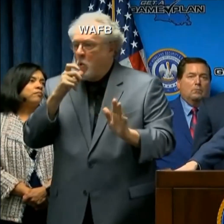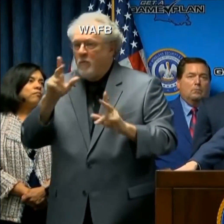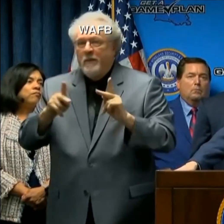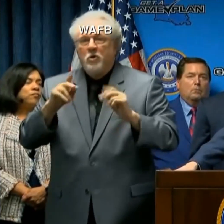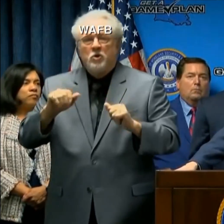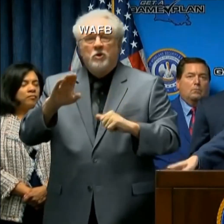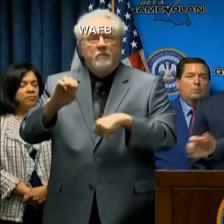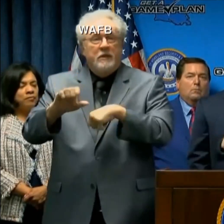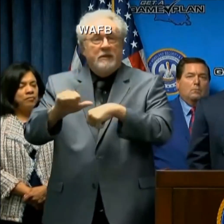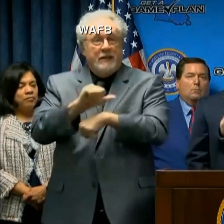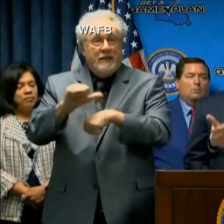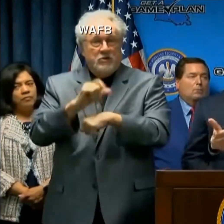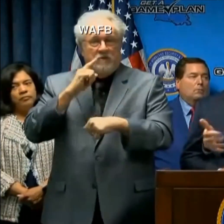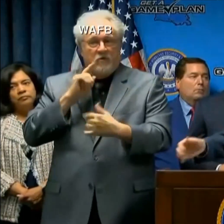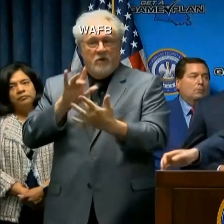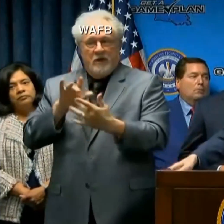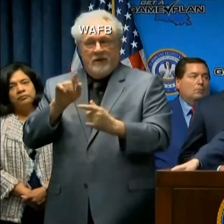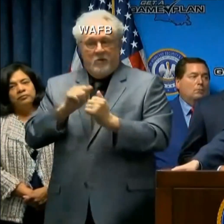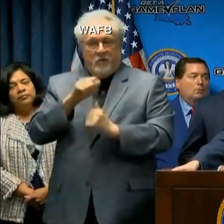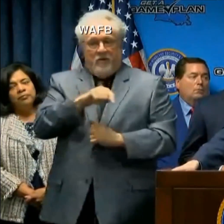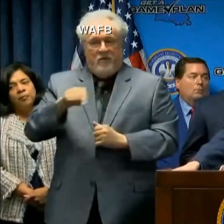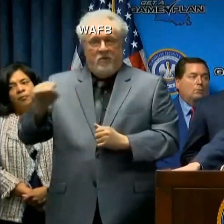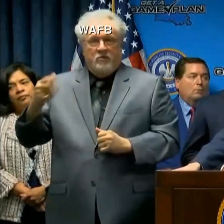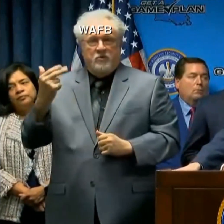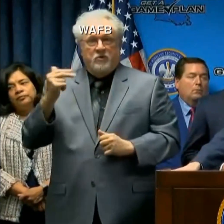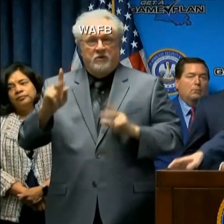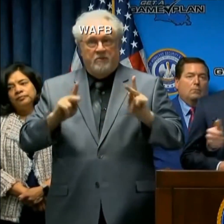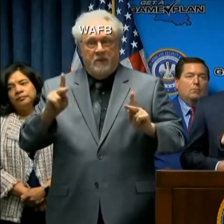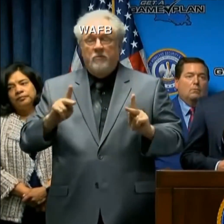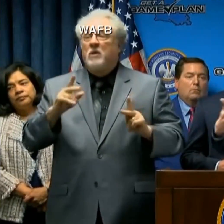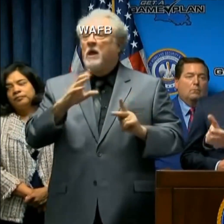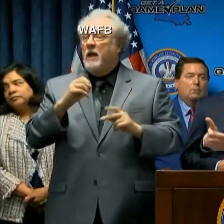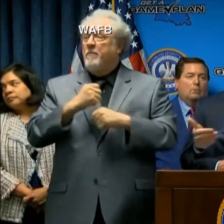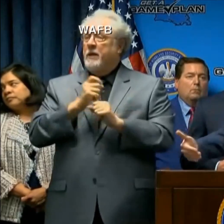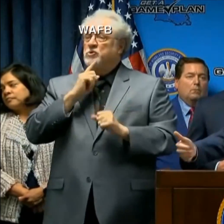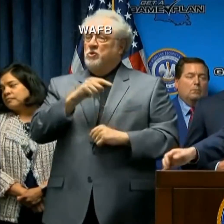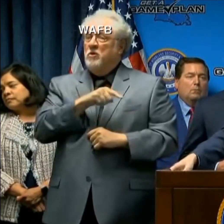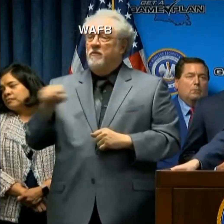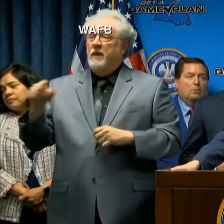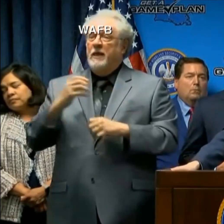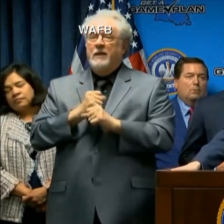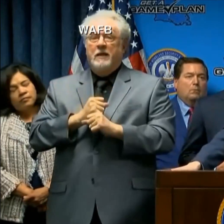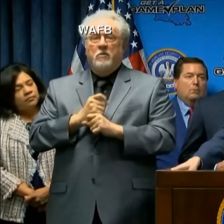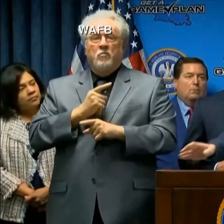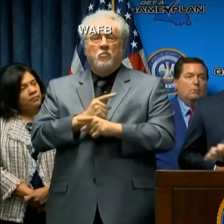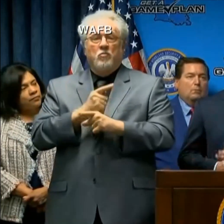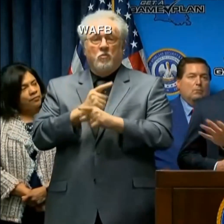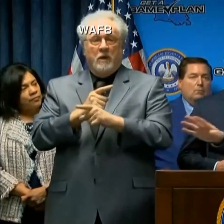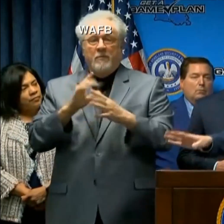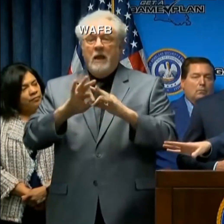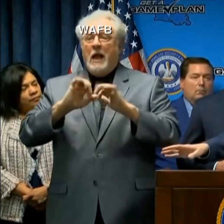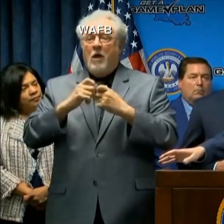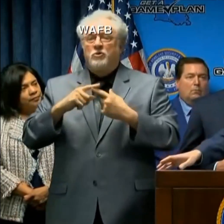risk for having coming in contact with those individuals and ensuring that they're getting their proper messages about how to take precautions for